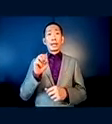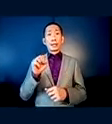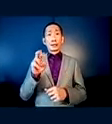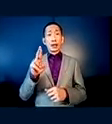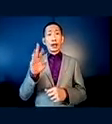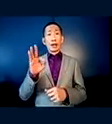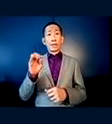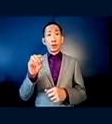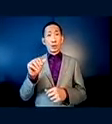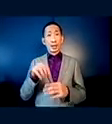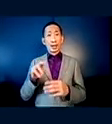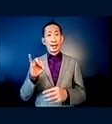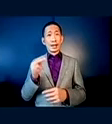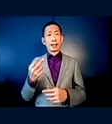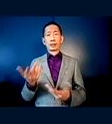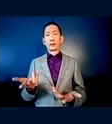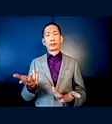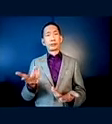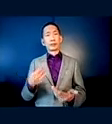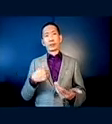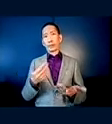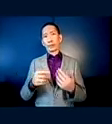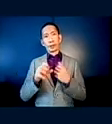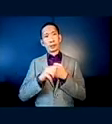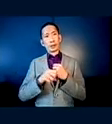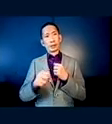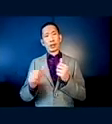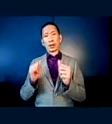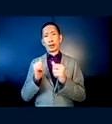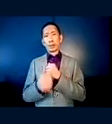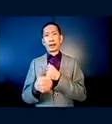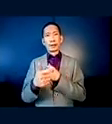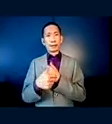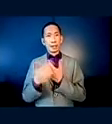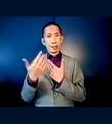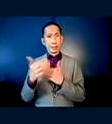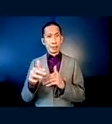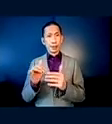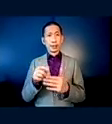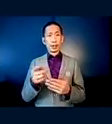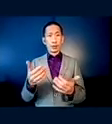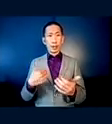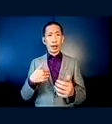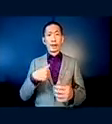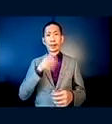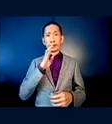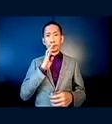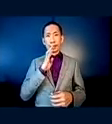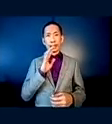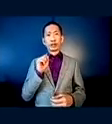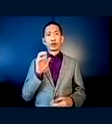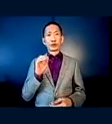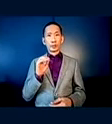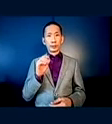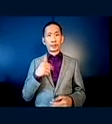BEHAVIORAL AND SOCIAL SCIENCE FOA ACROSS THE NIH I WOULD BE HERE WELL PAST THE TIME THAT YOU WOULD LIKE TO HAVE ME SPEAK TO